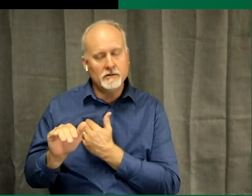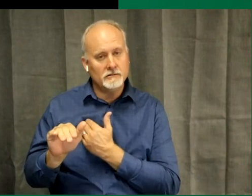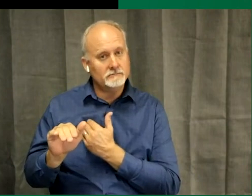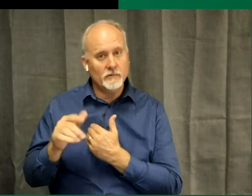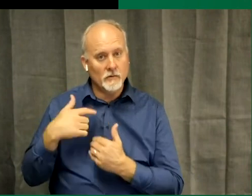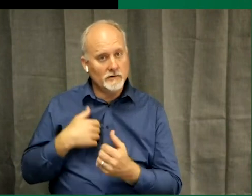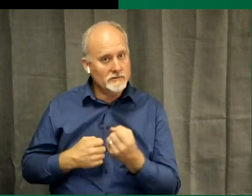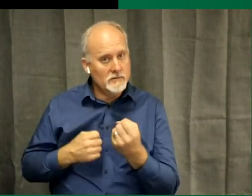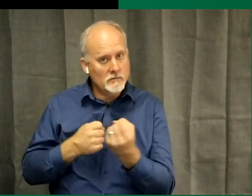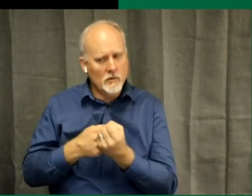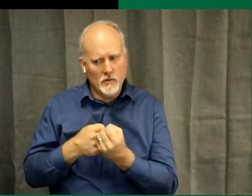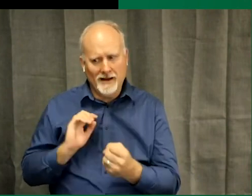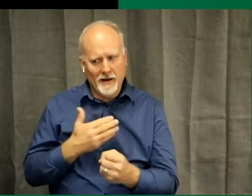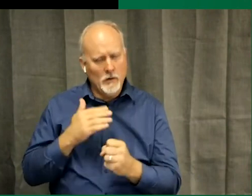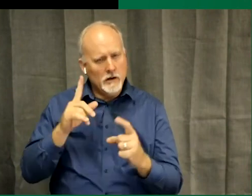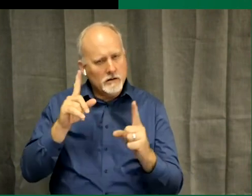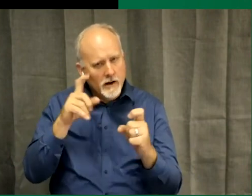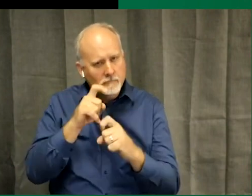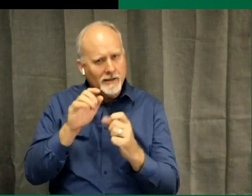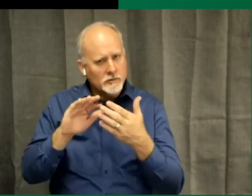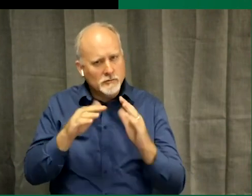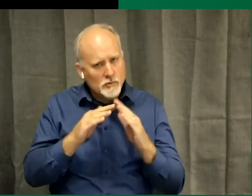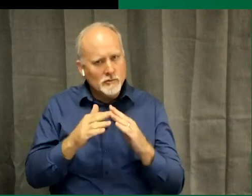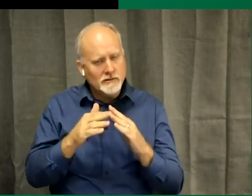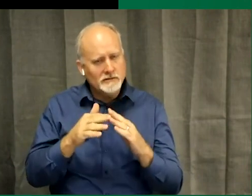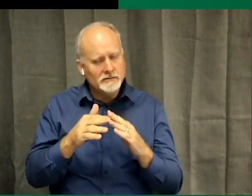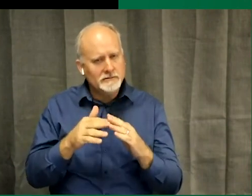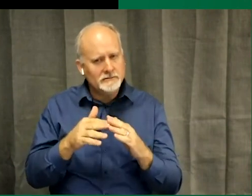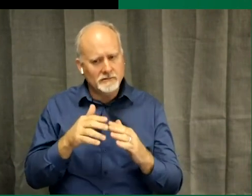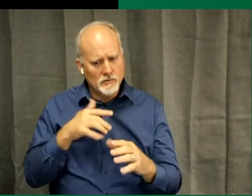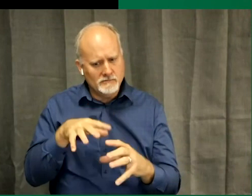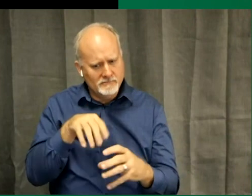the complex communities that each of us are intertwined within as we progress toward the end